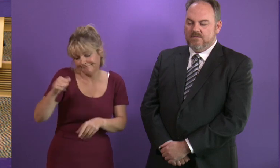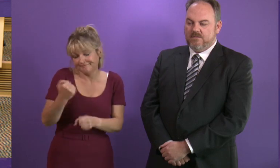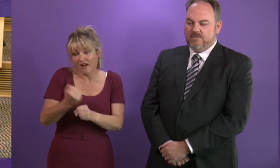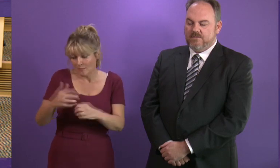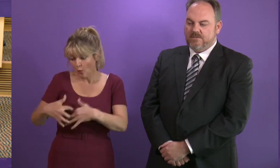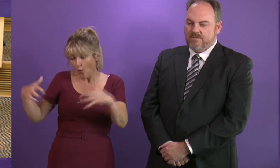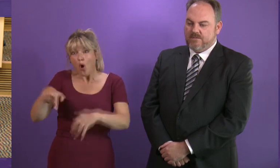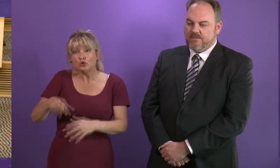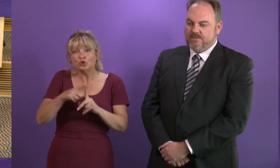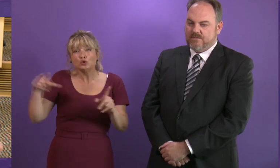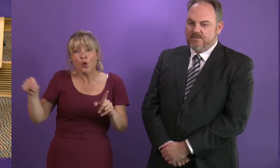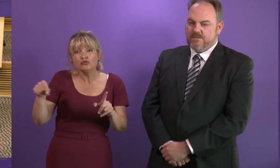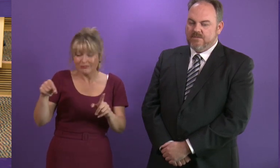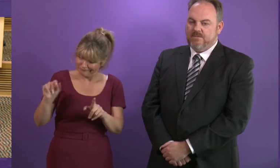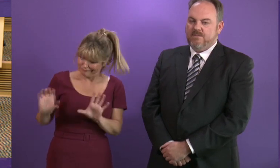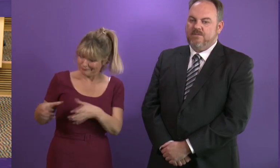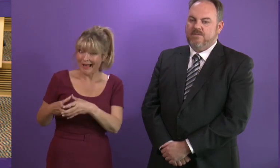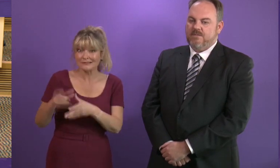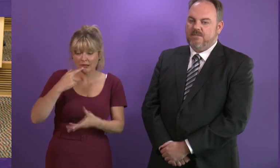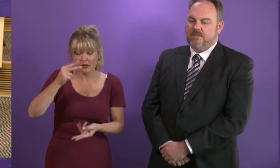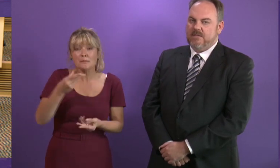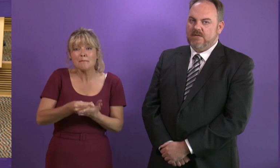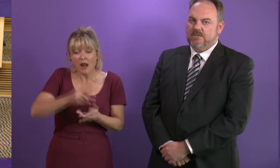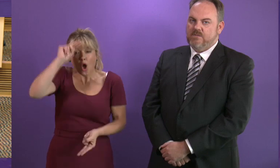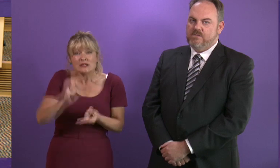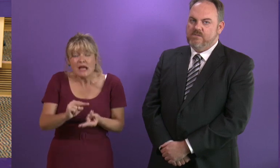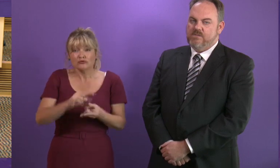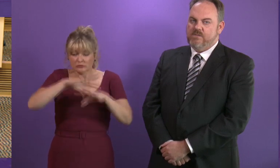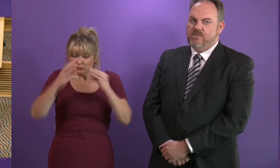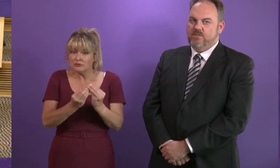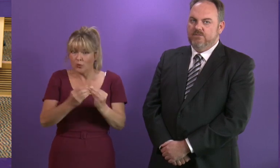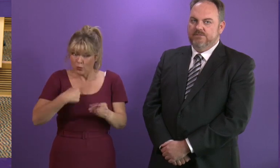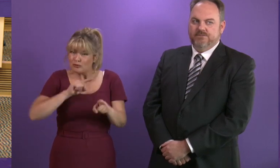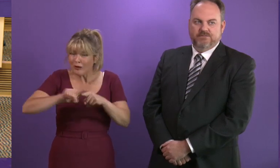party. We are doing a range of things to make sure that we are supporting and protecting